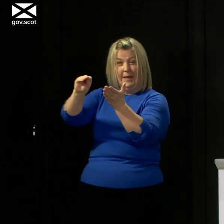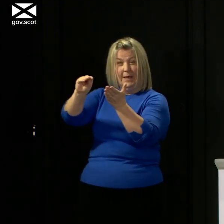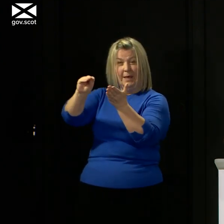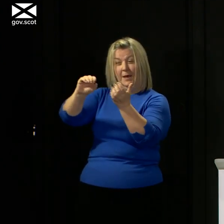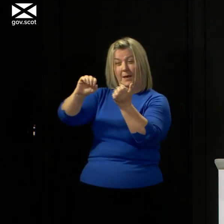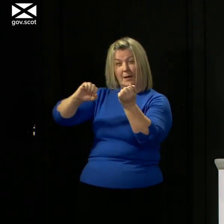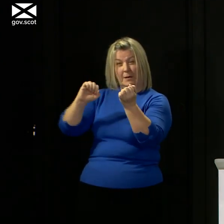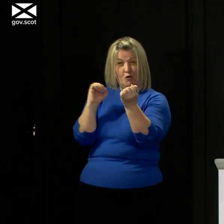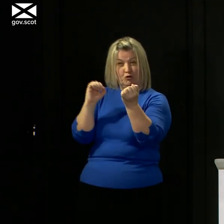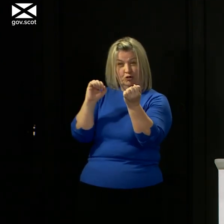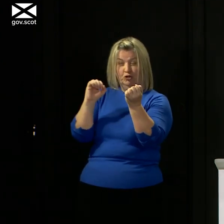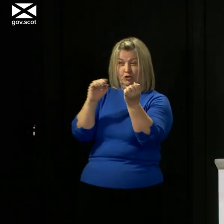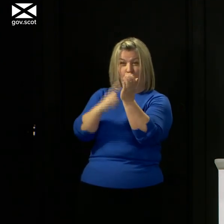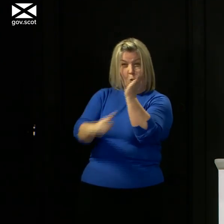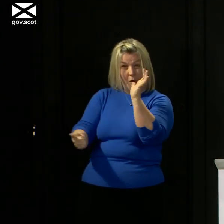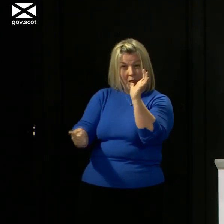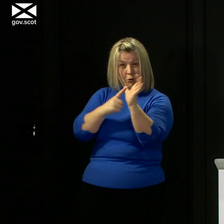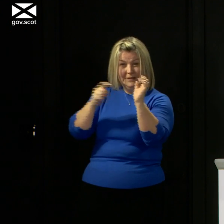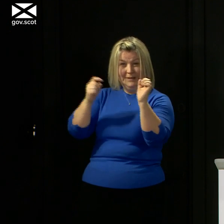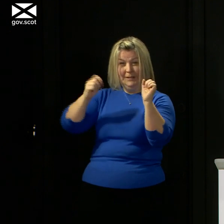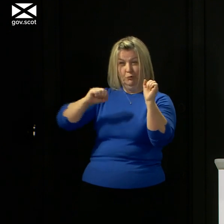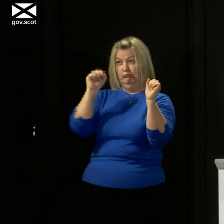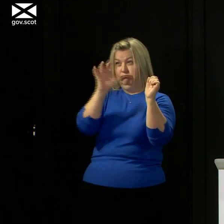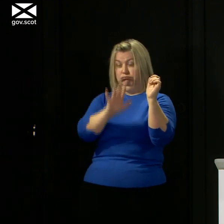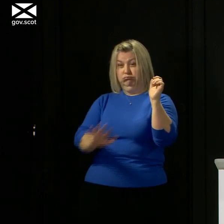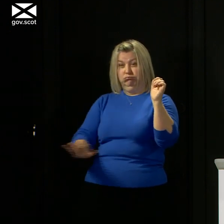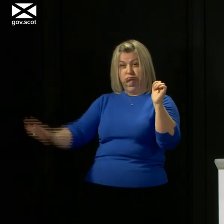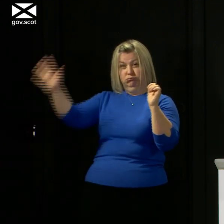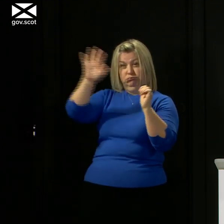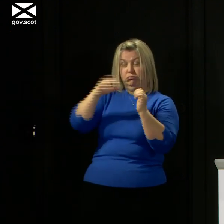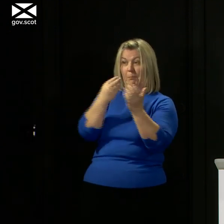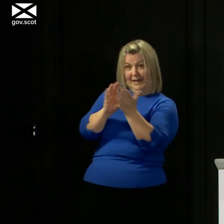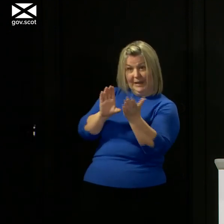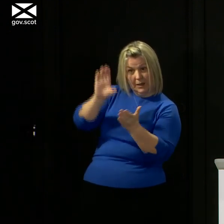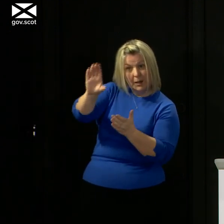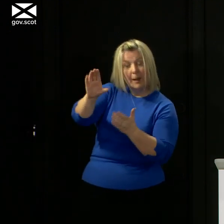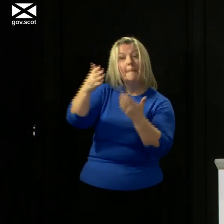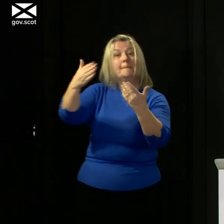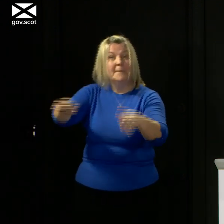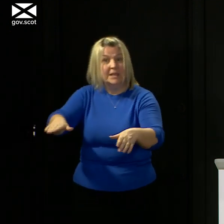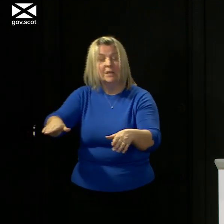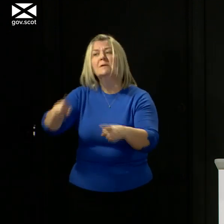that more people perhaps who require to apply for rebates on the council tax can